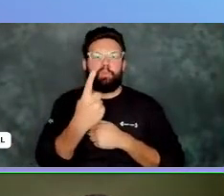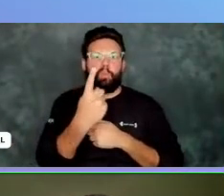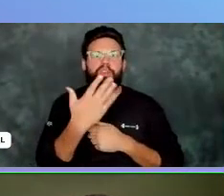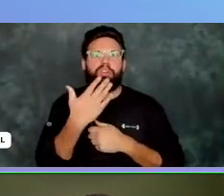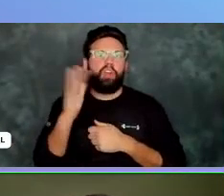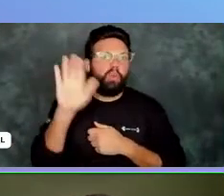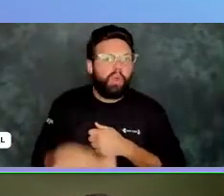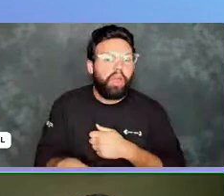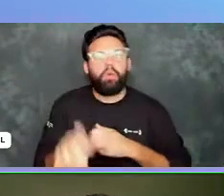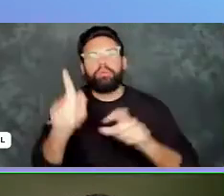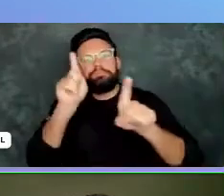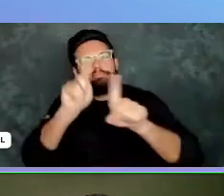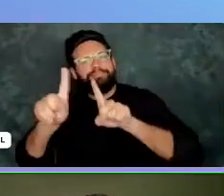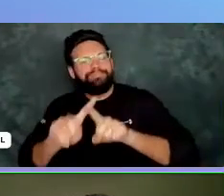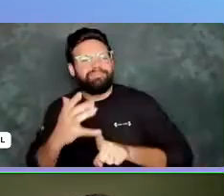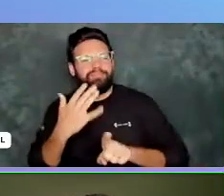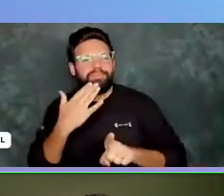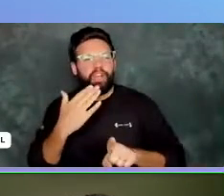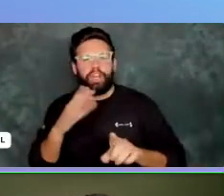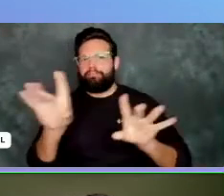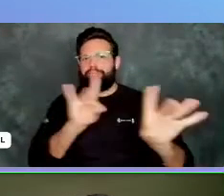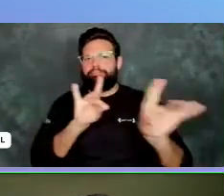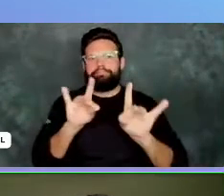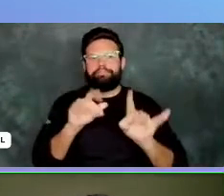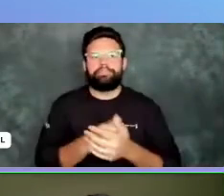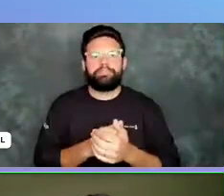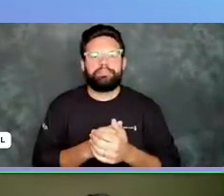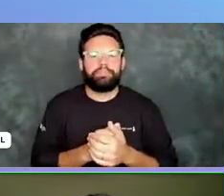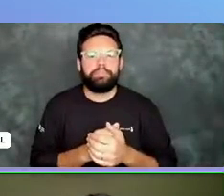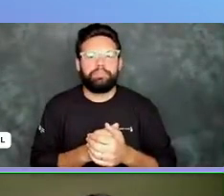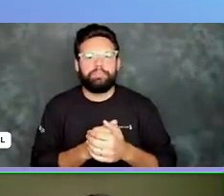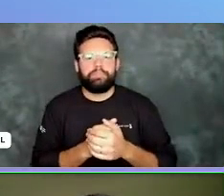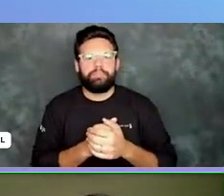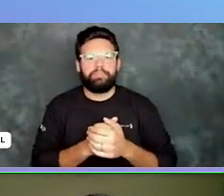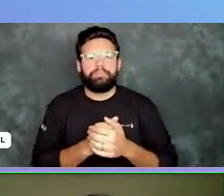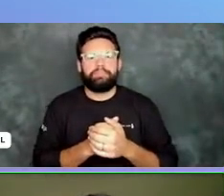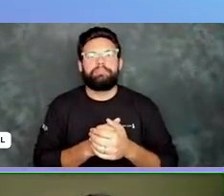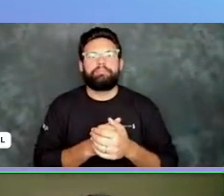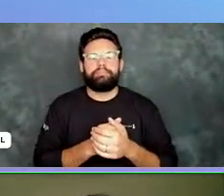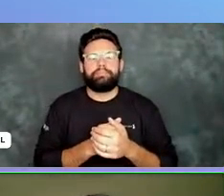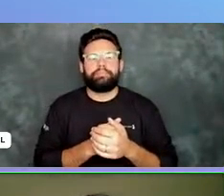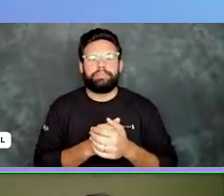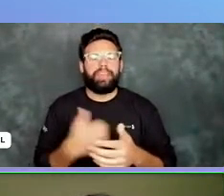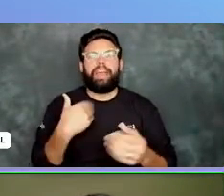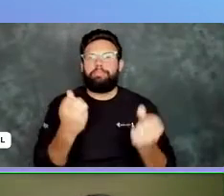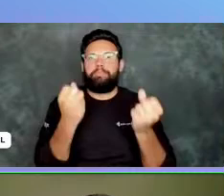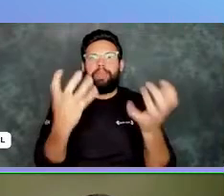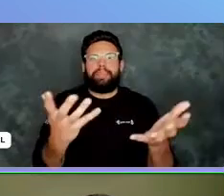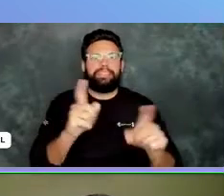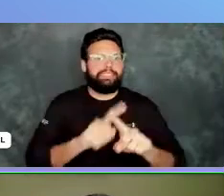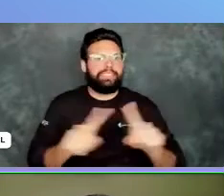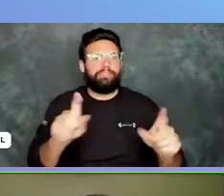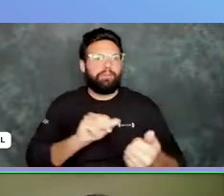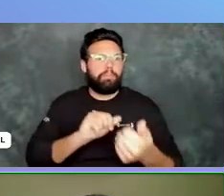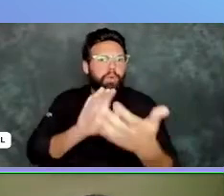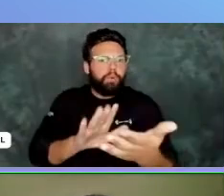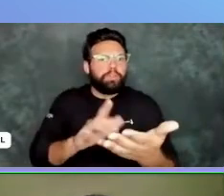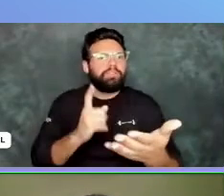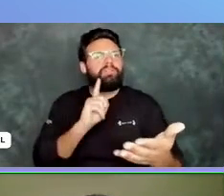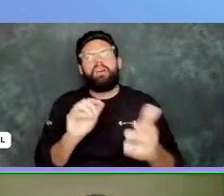can select. A lot of times and a lot of frameworks, these get creative combo boxes,